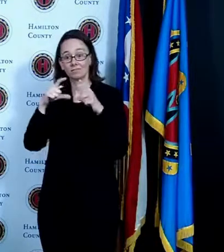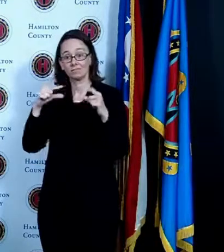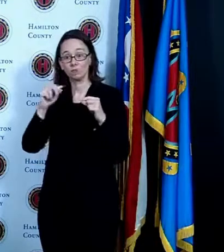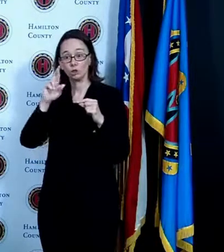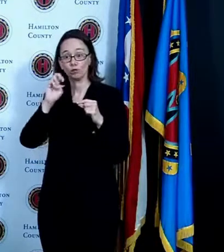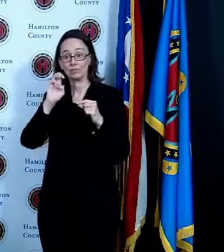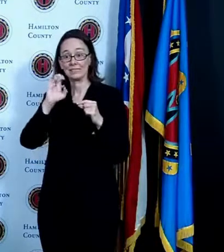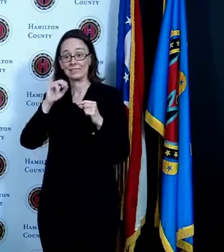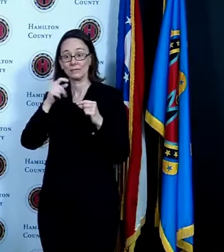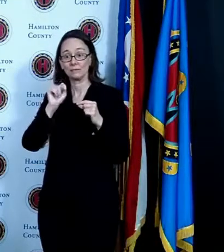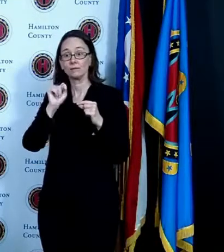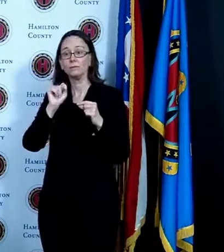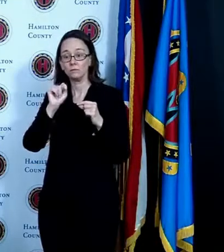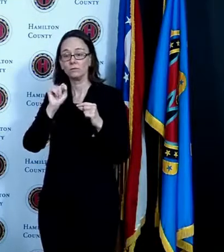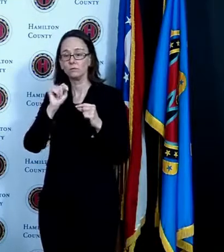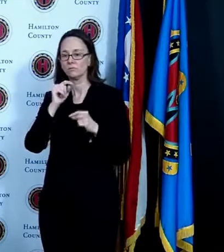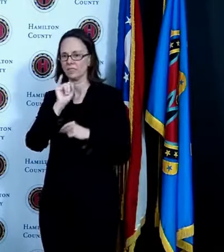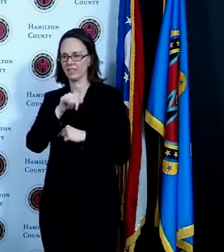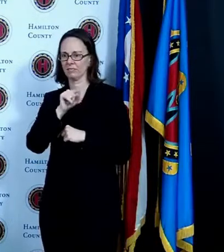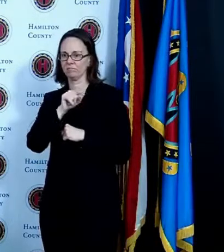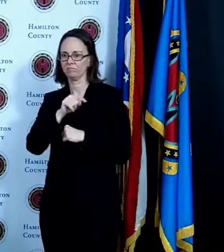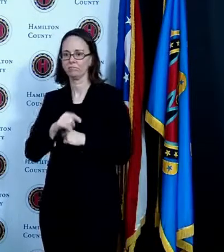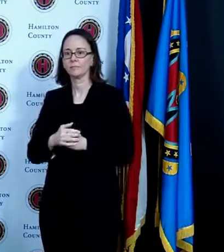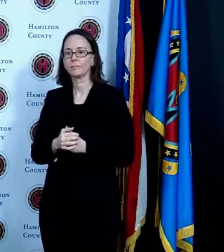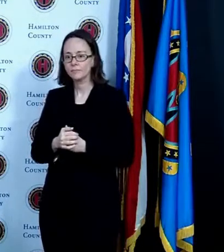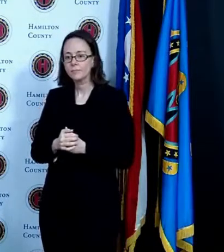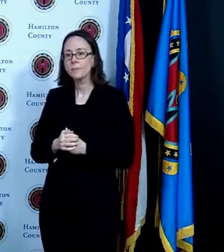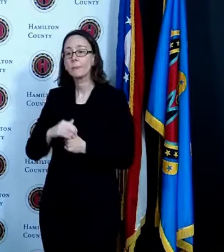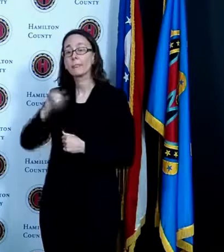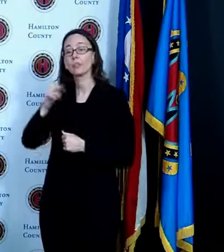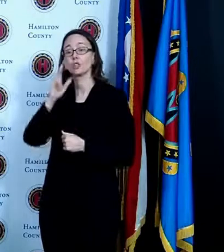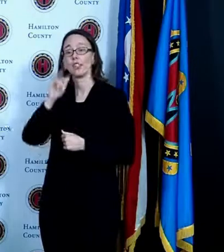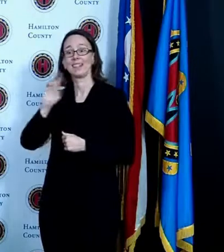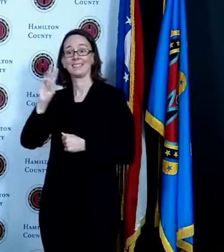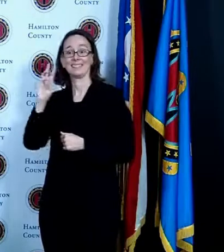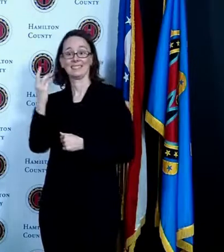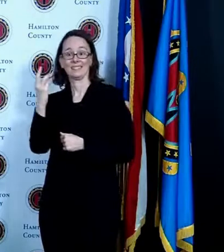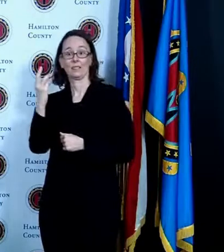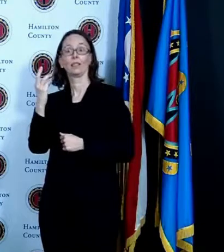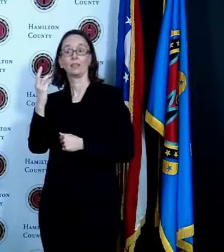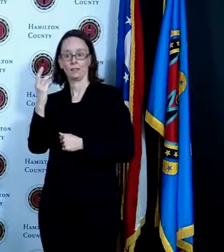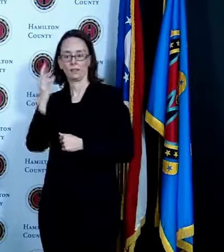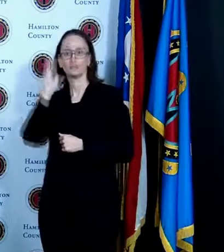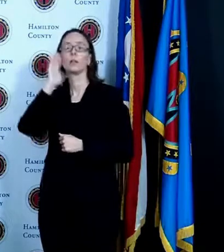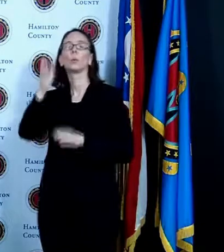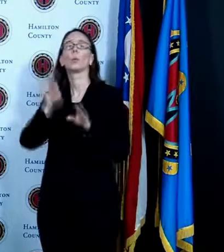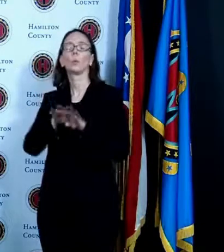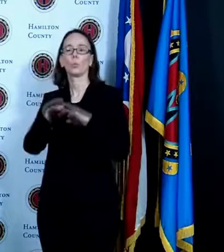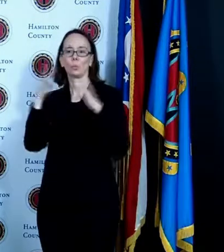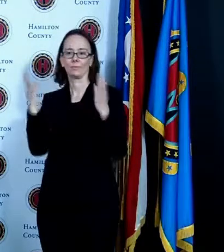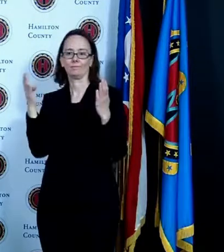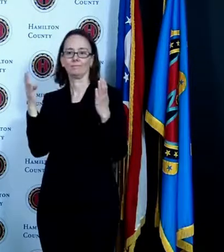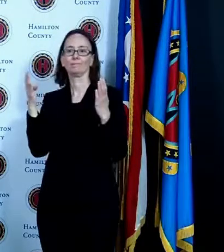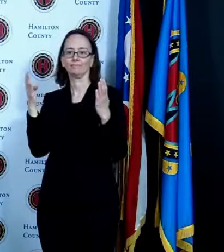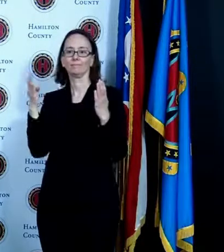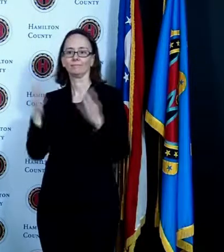public on July 6 so that is a change and then our meetings which we are holding